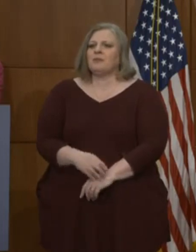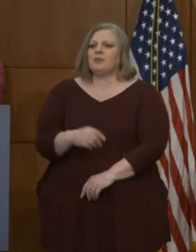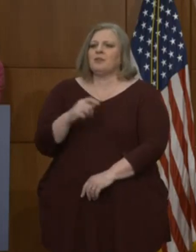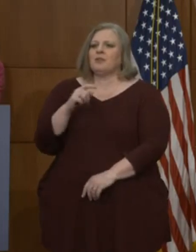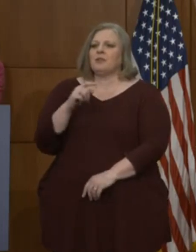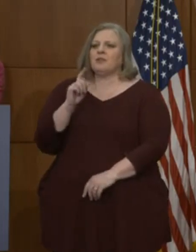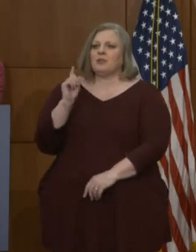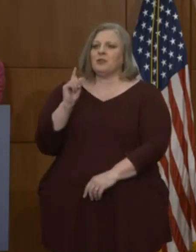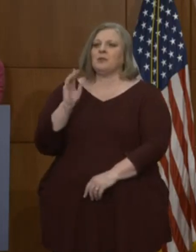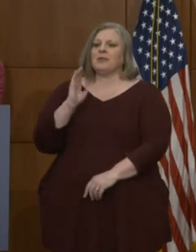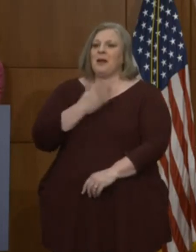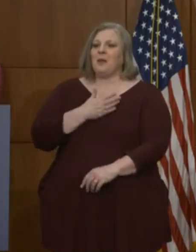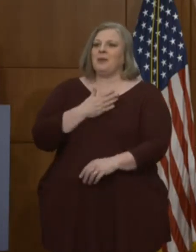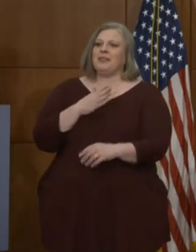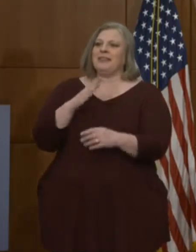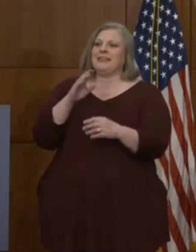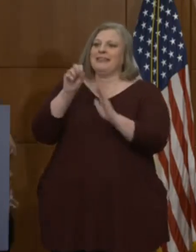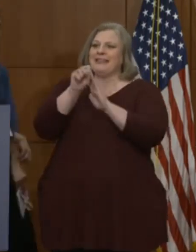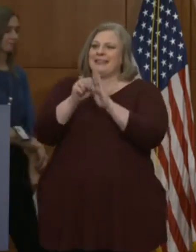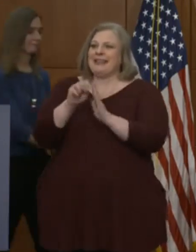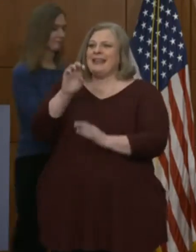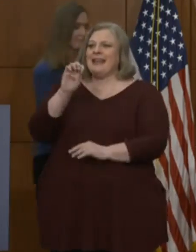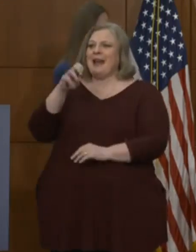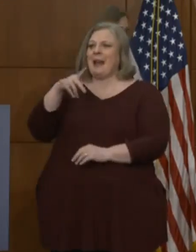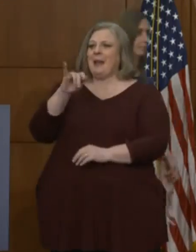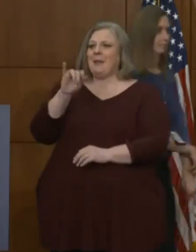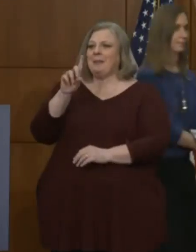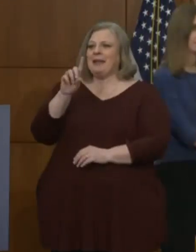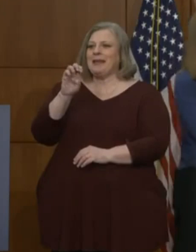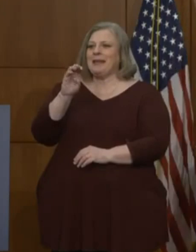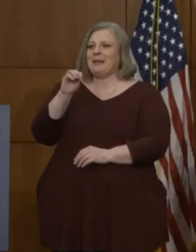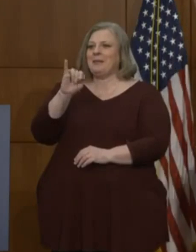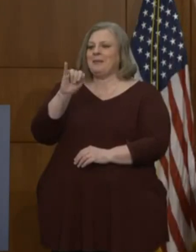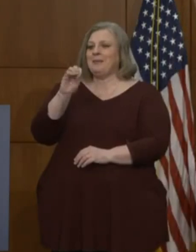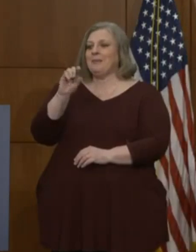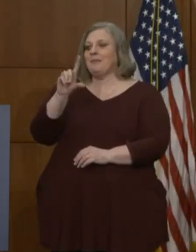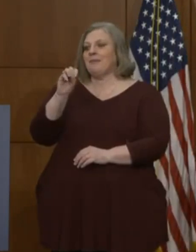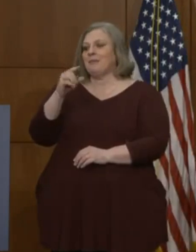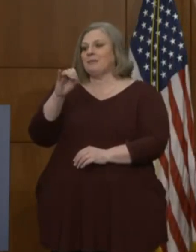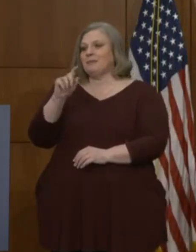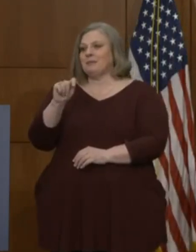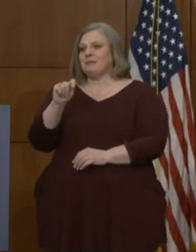FOR POPULATION HEALTH- PRIOR TO THAT WAS OUR STATE EPIDEMIOLOGY THAT WAS OUR STATE EPIDEMIOLOGY SO. I THINK SHE’LL HAVE- SOME